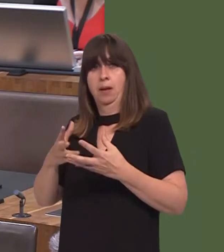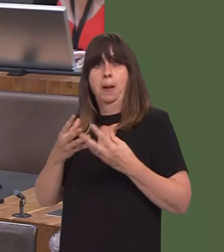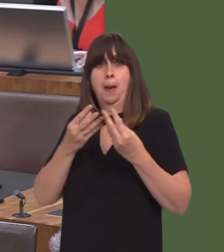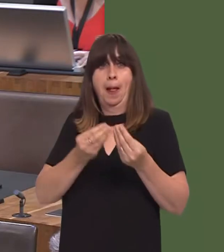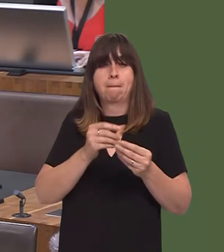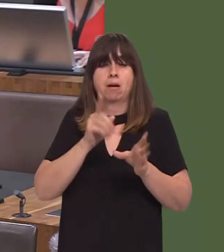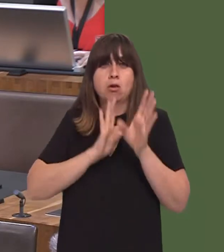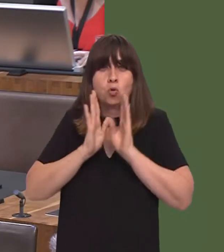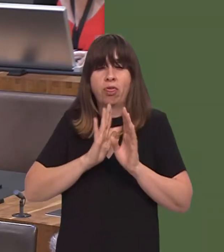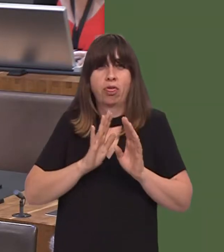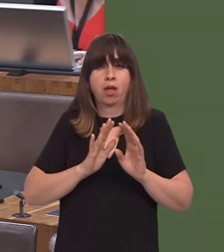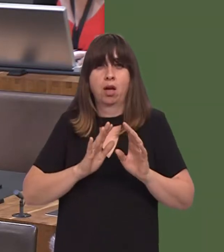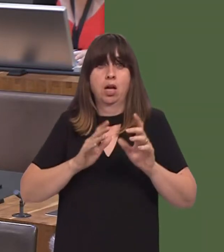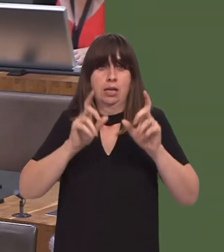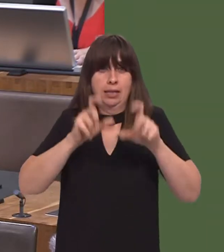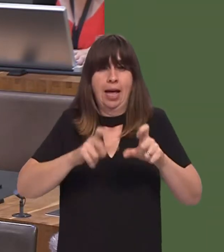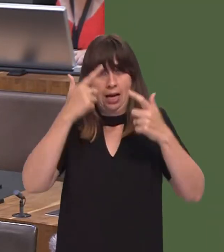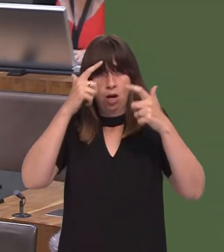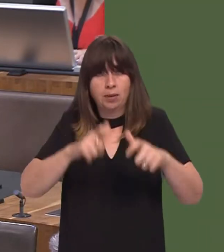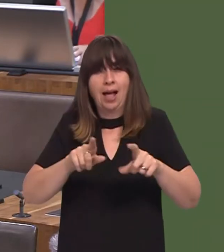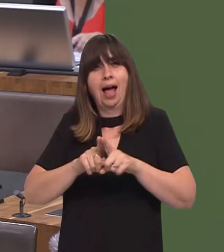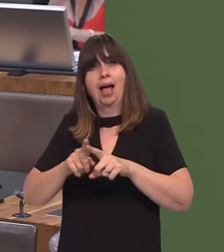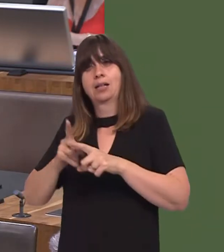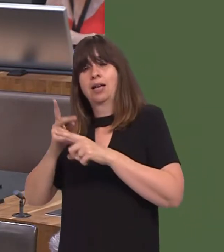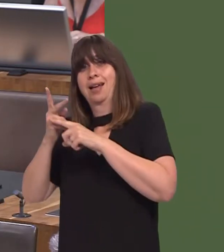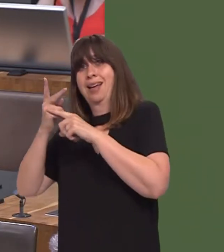to help young people avoid homelessness and an accommodation framework for care leavers